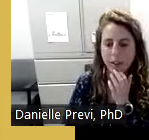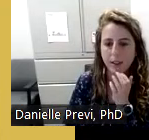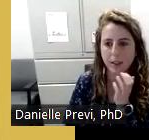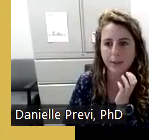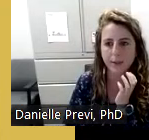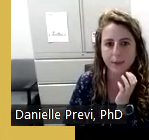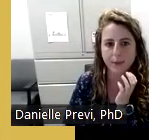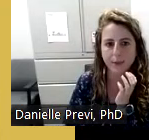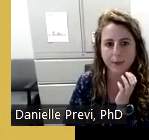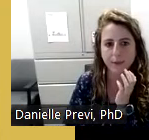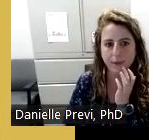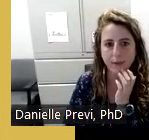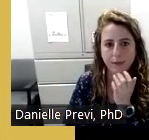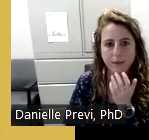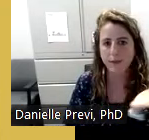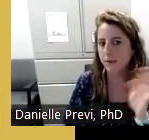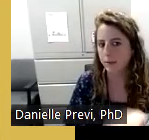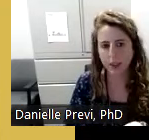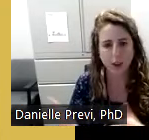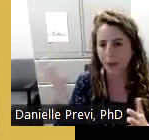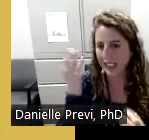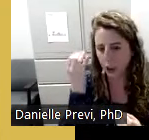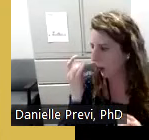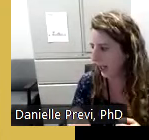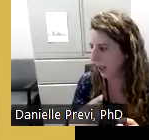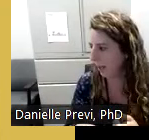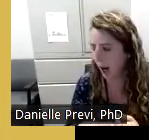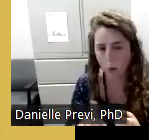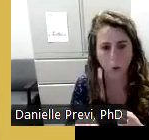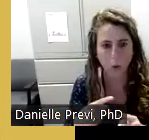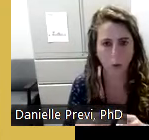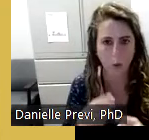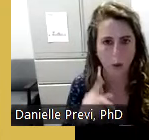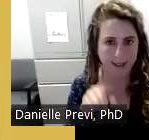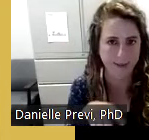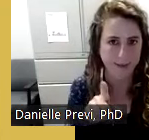Assessment Considerations (47:47)